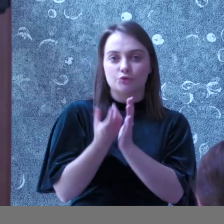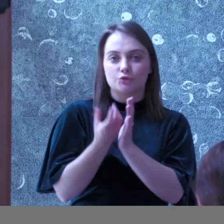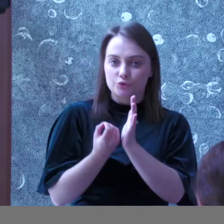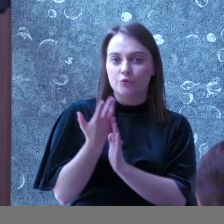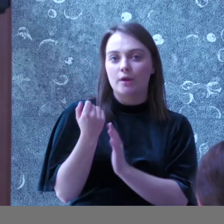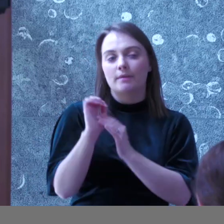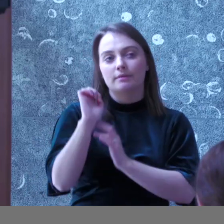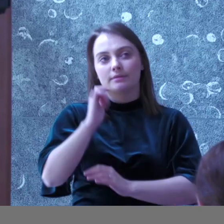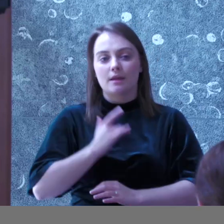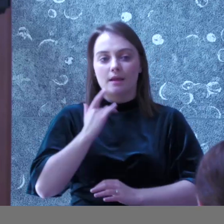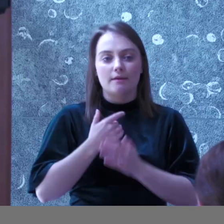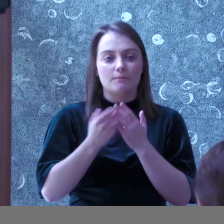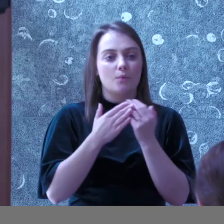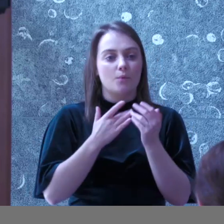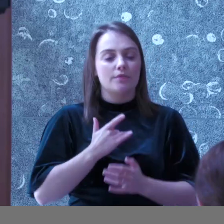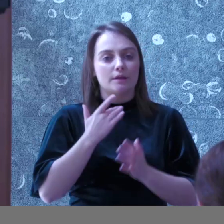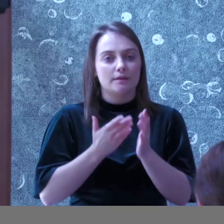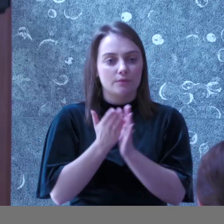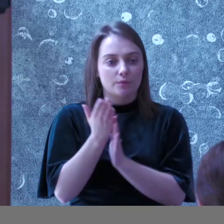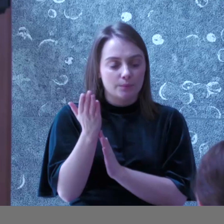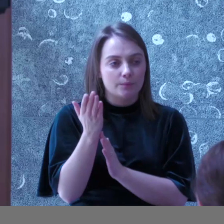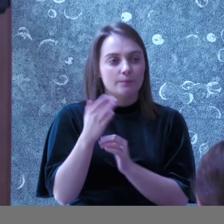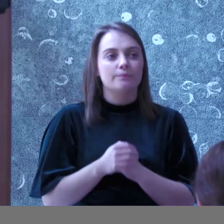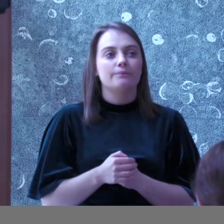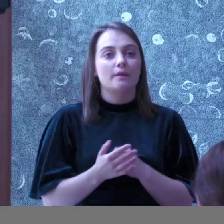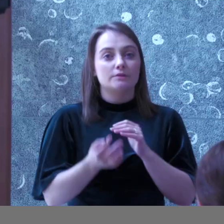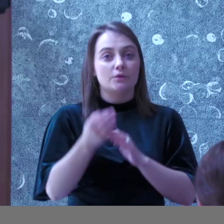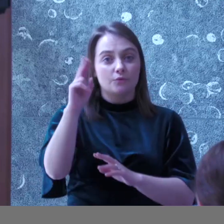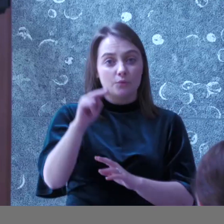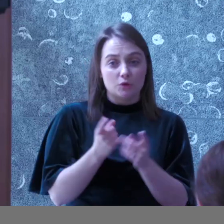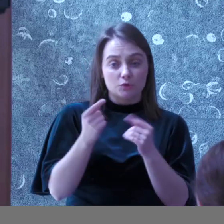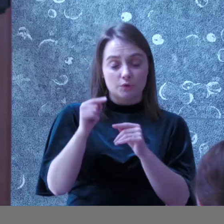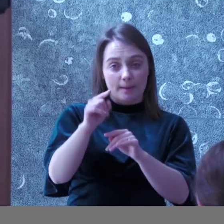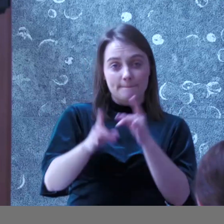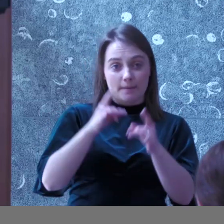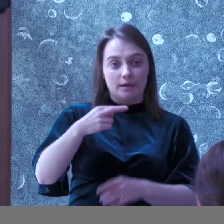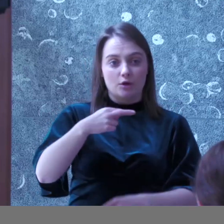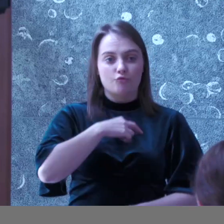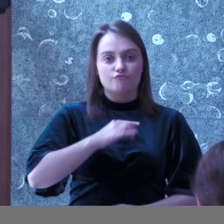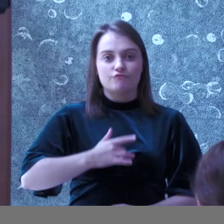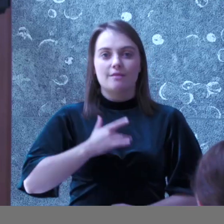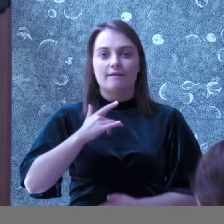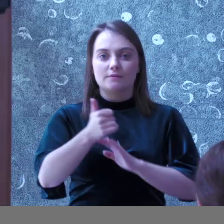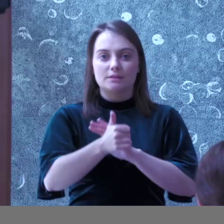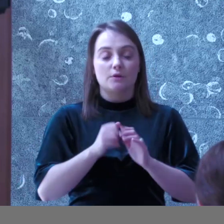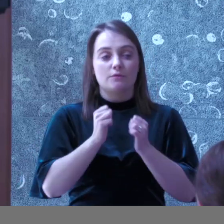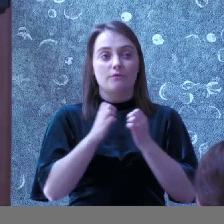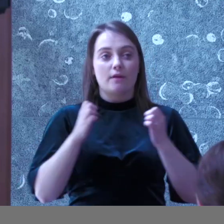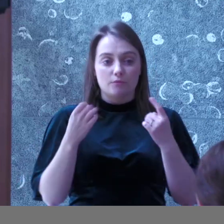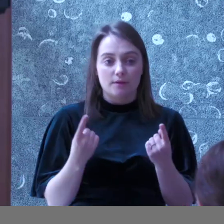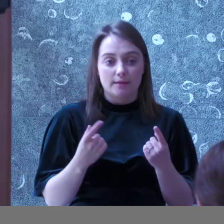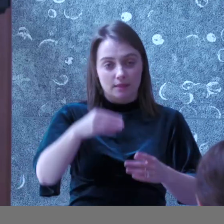the conditions they are living with. If we can do that and make it real, I think that's where we get